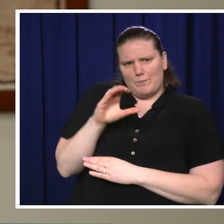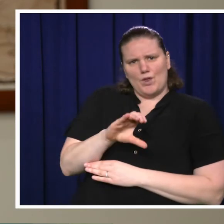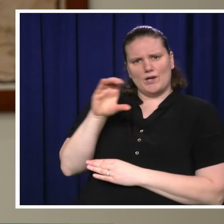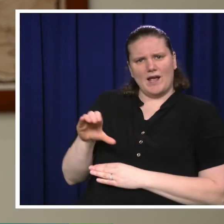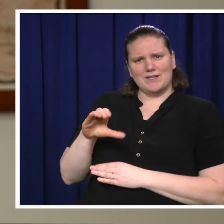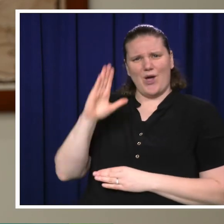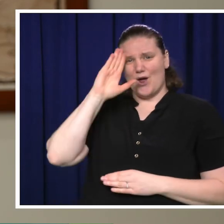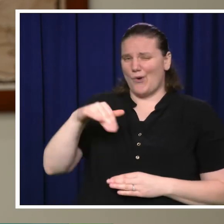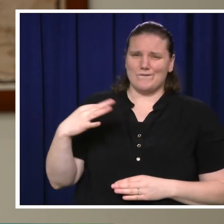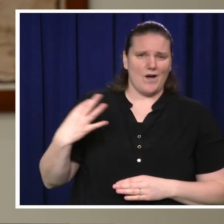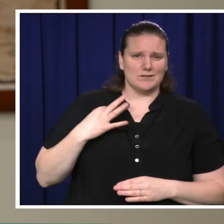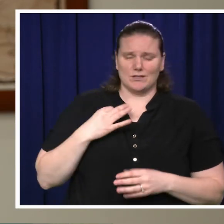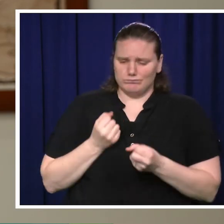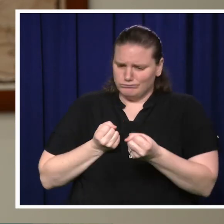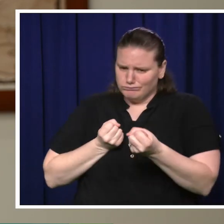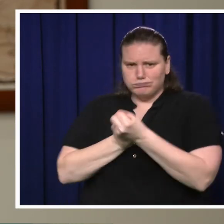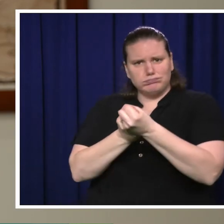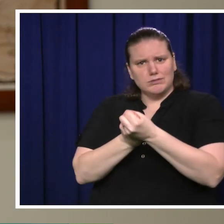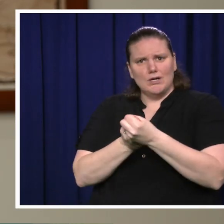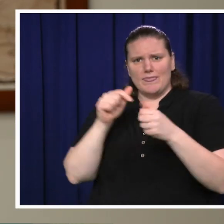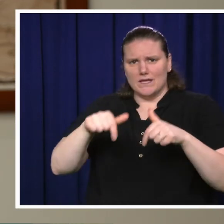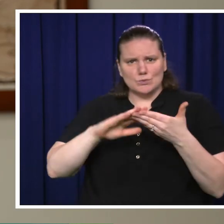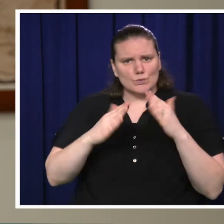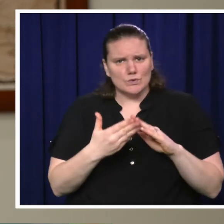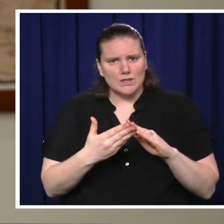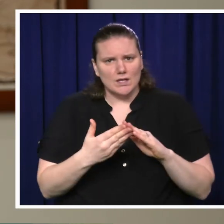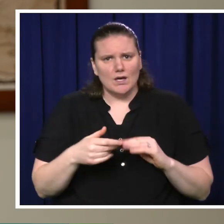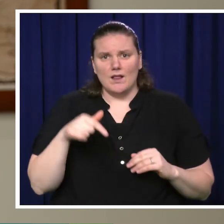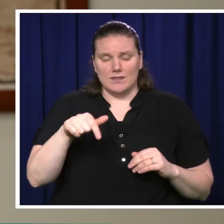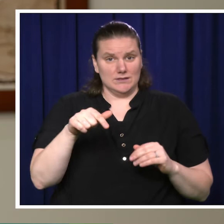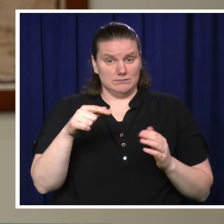I grew up in Clark County and I know that volunteers are the backbone of this community.